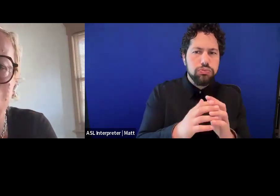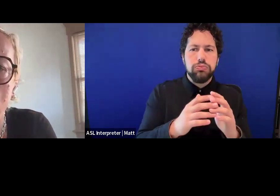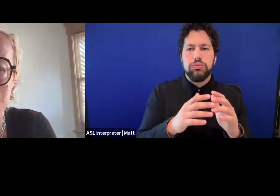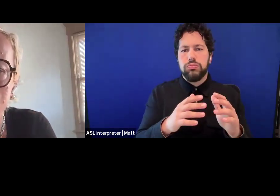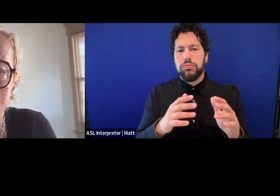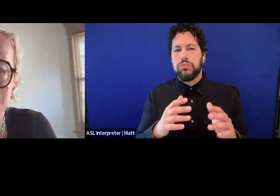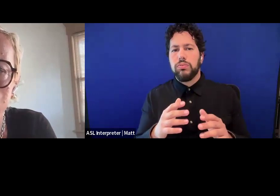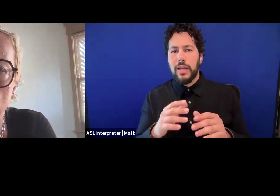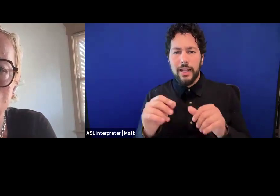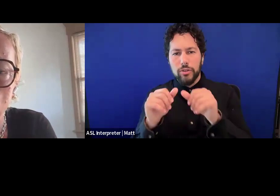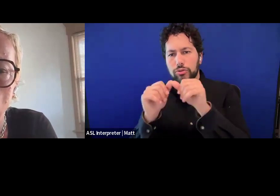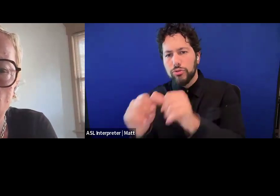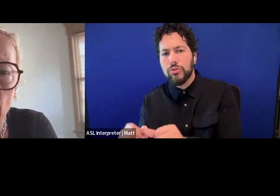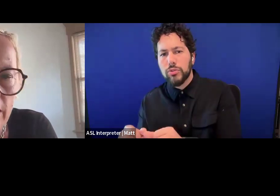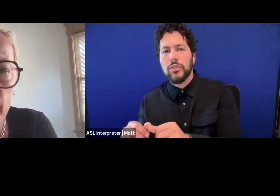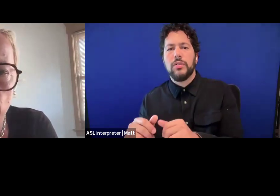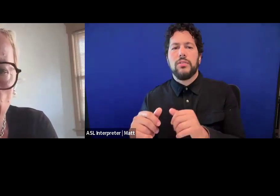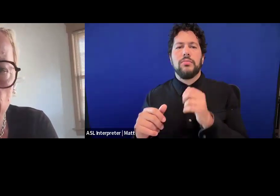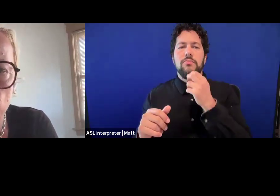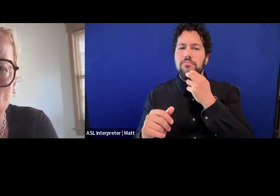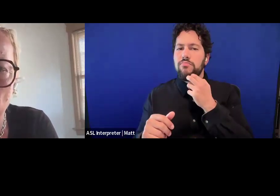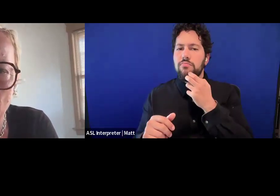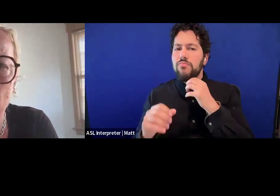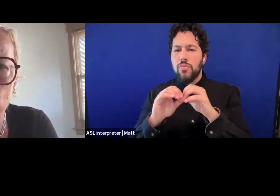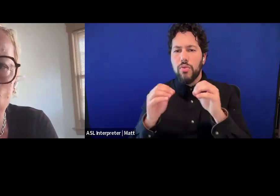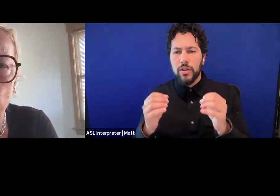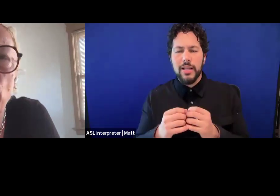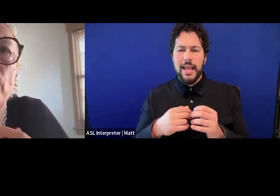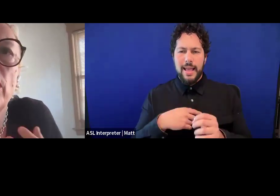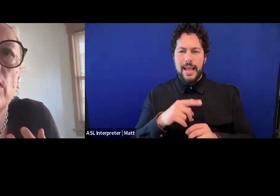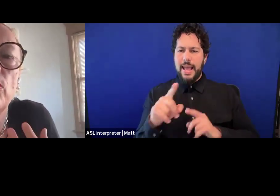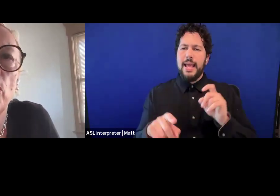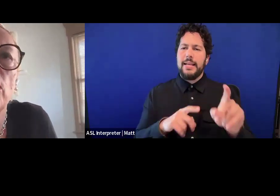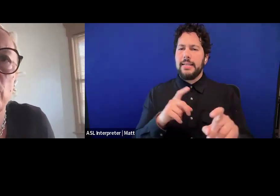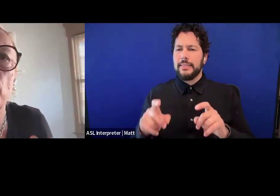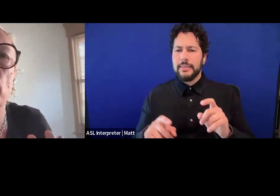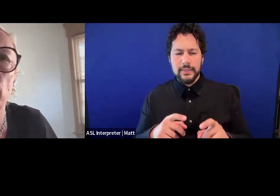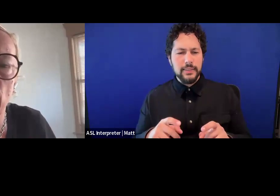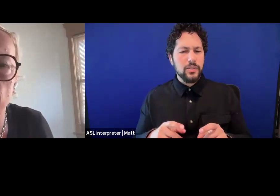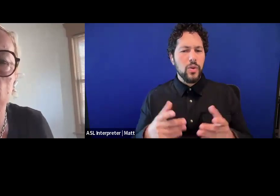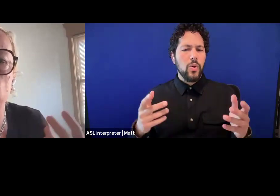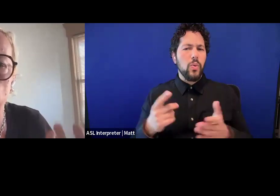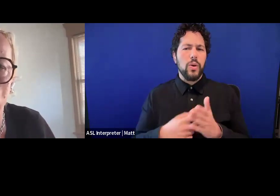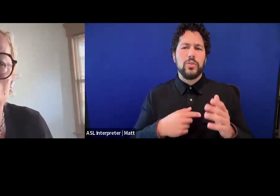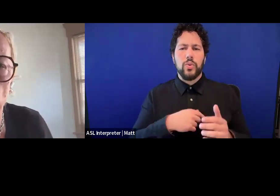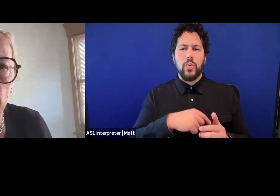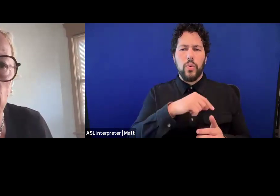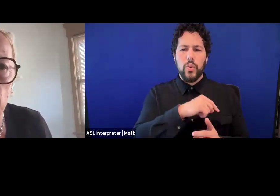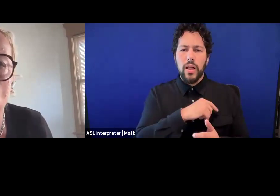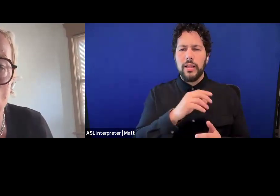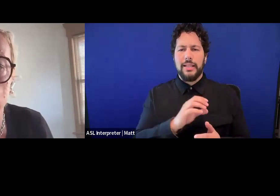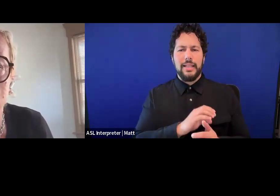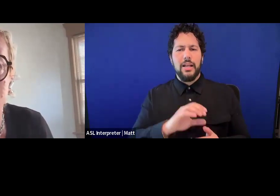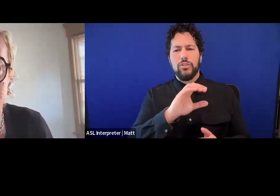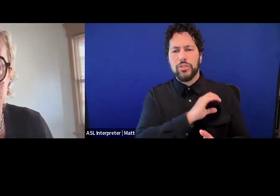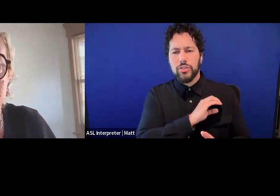describing, and asking questions about how… what are the qualities, what are the characteristics, what are the ways that these have been led?